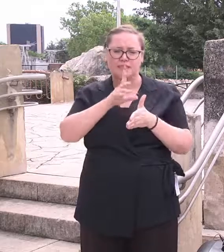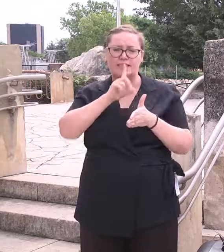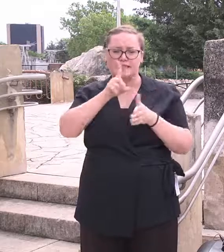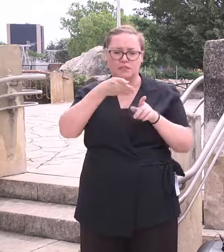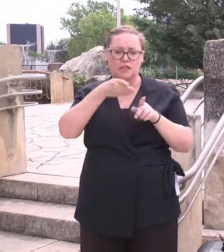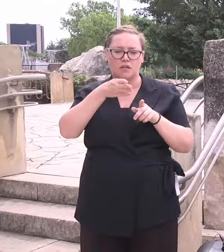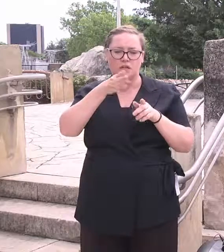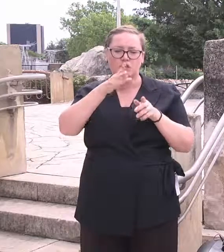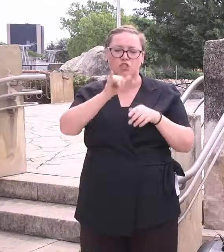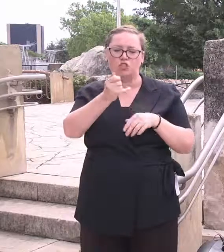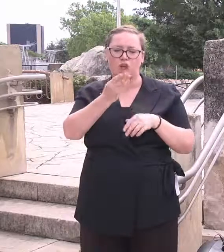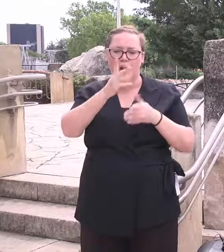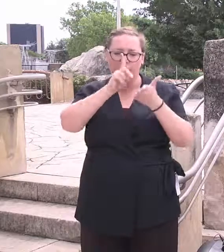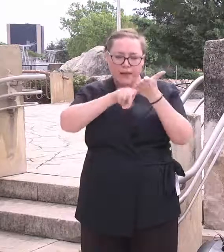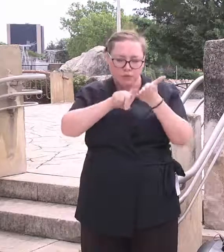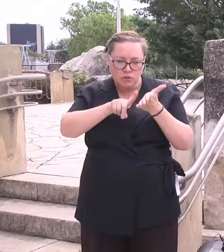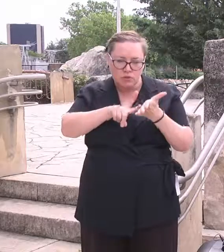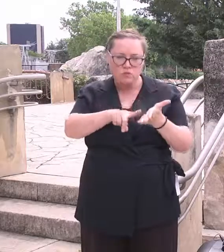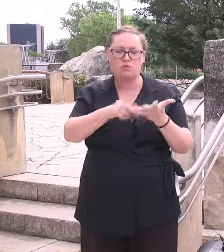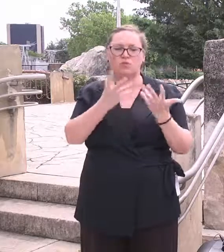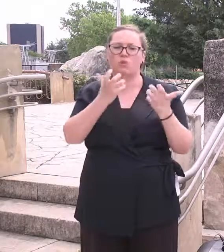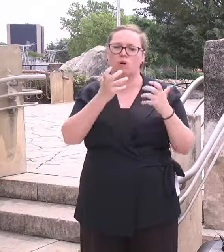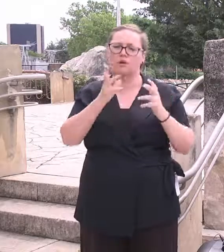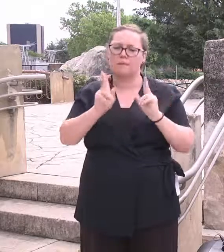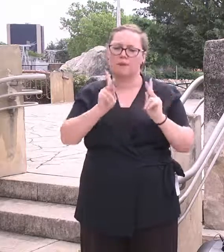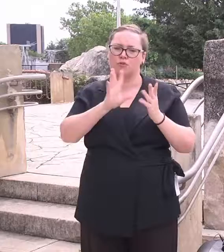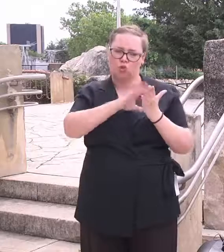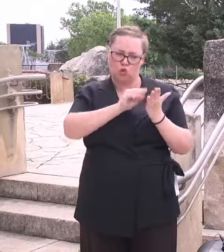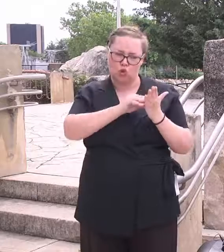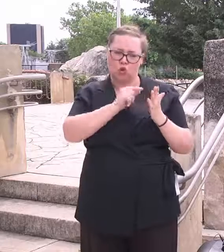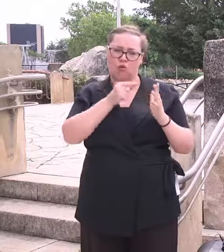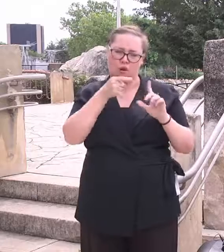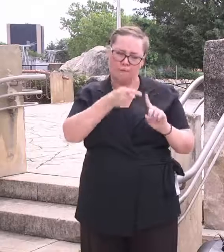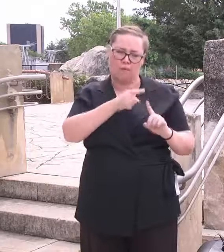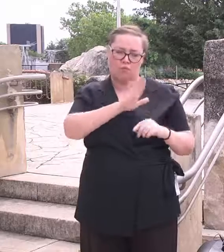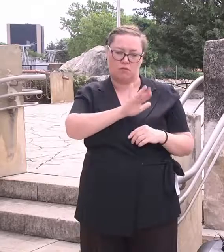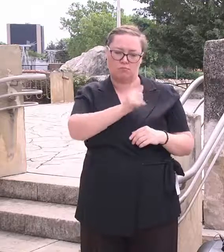people to learn about employment opportunities from local employers here in our region uh we